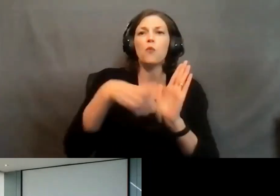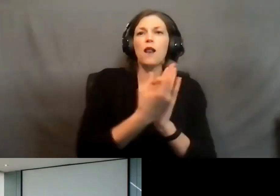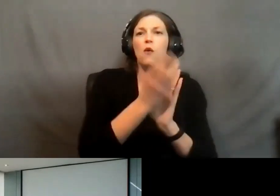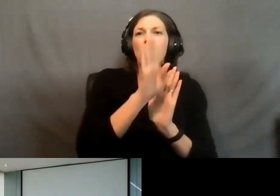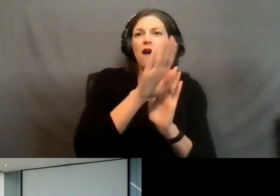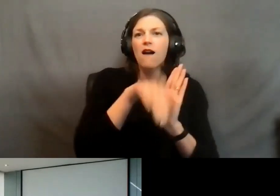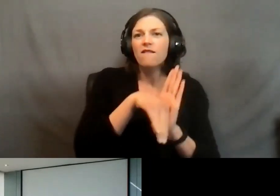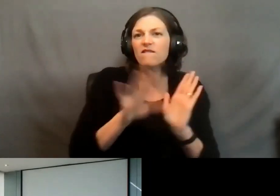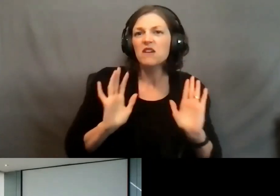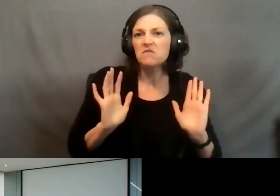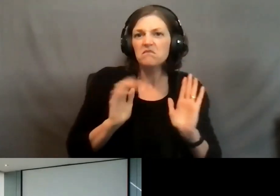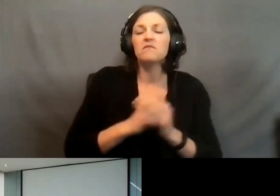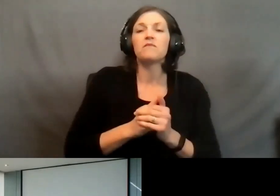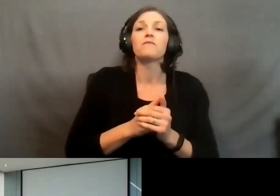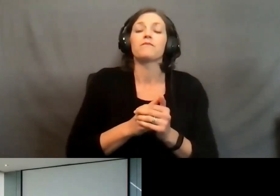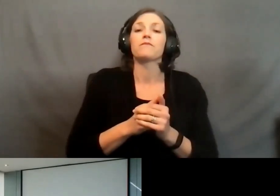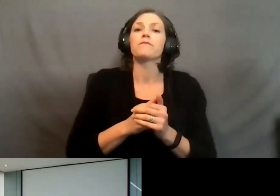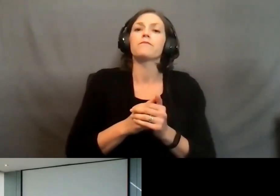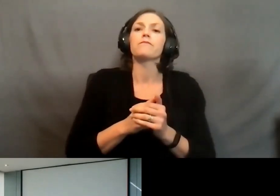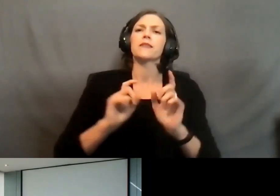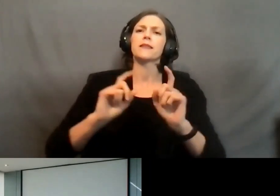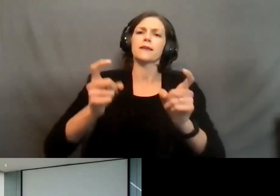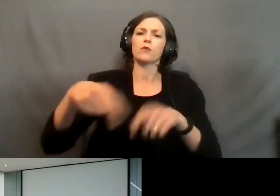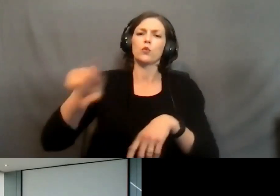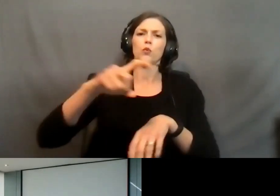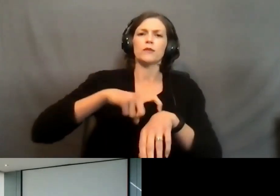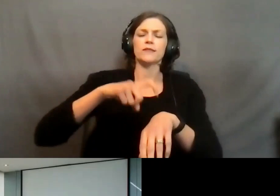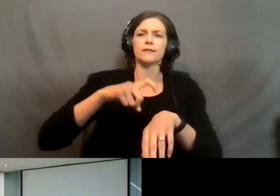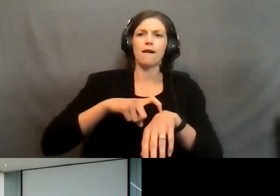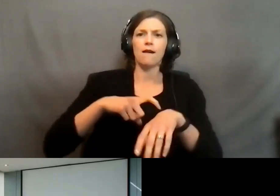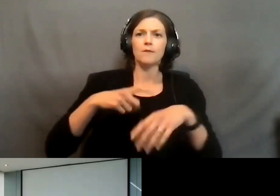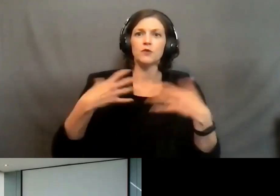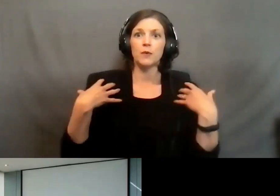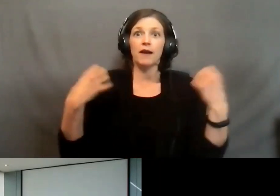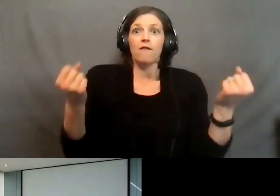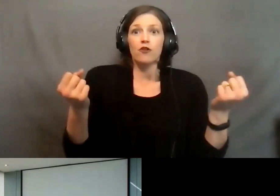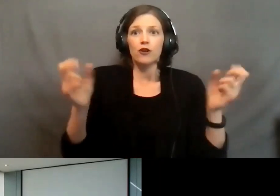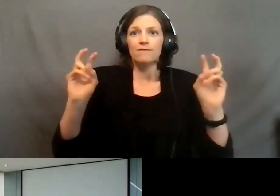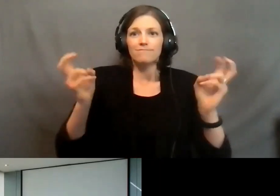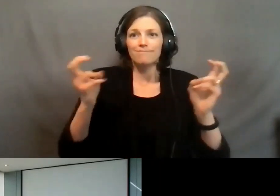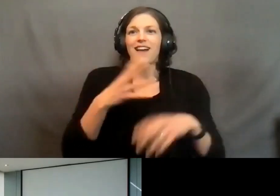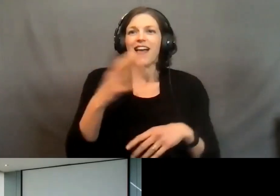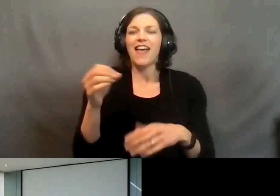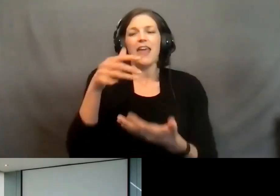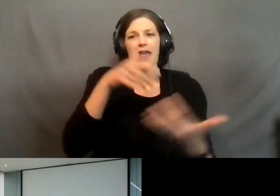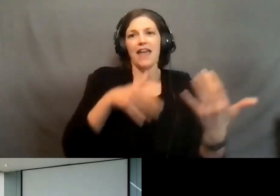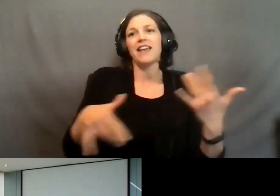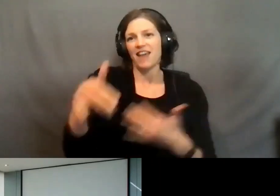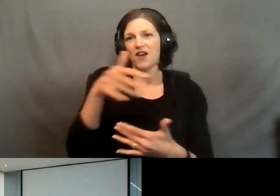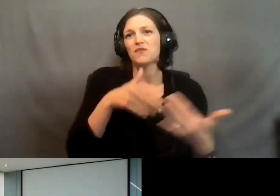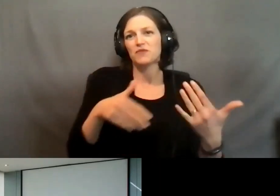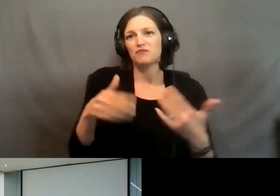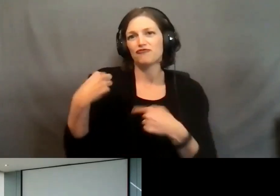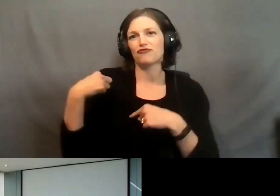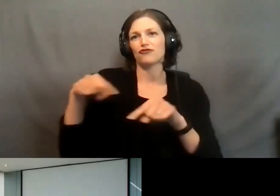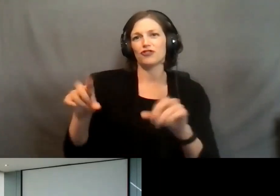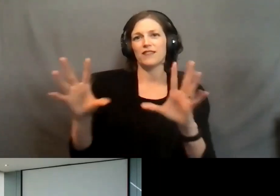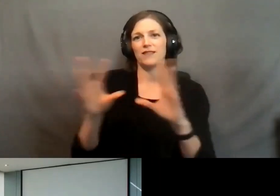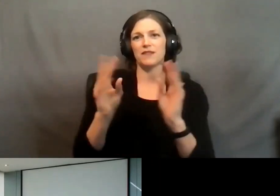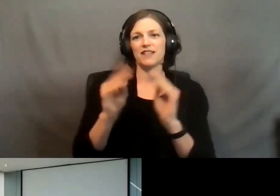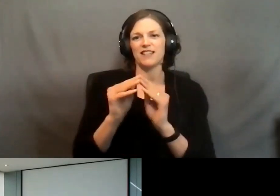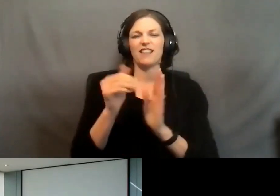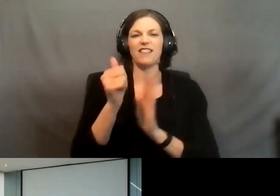with time for you to both recoup and hang out 12:15:28 during the meeting. The agenda continues